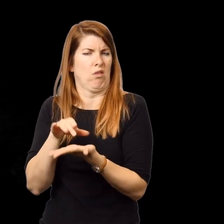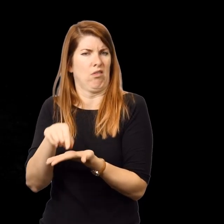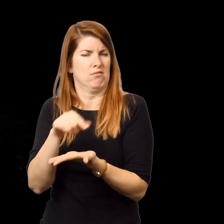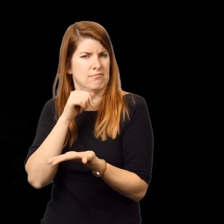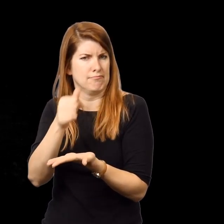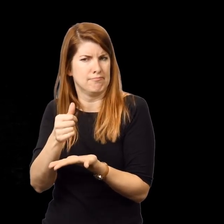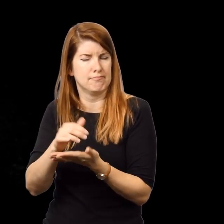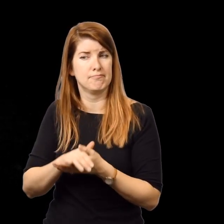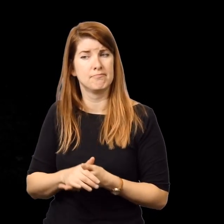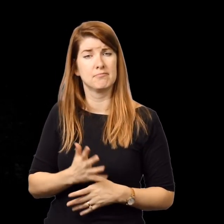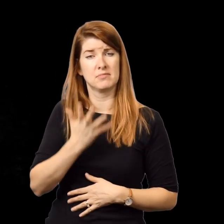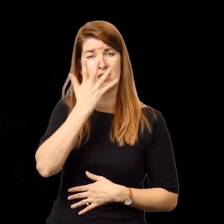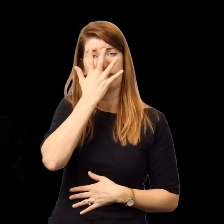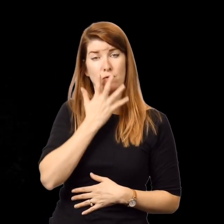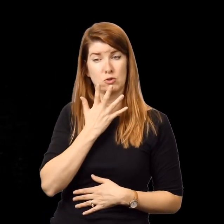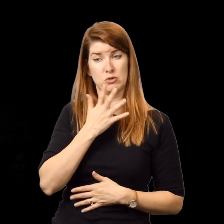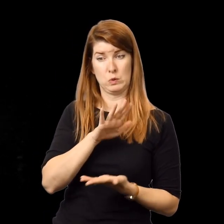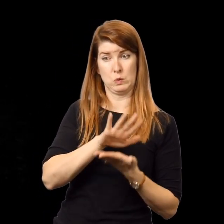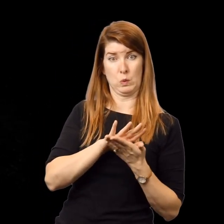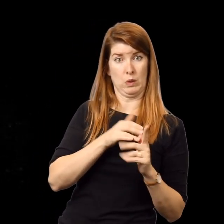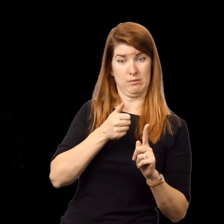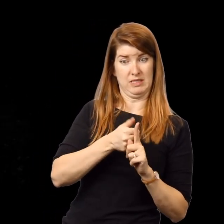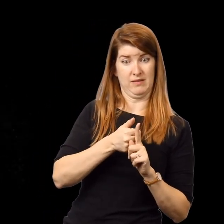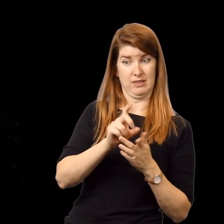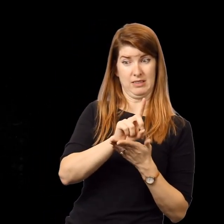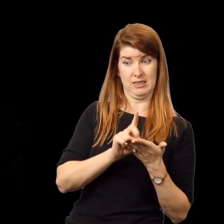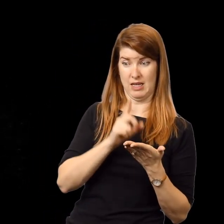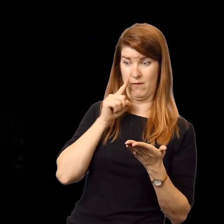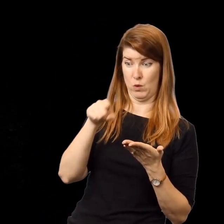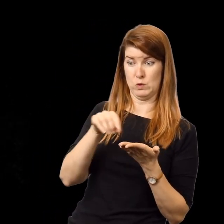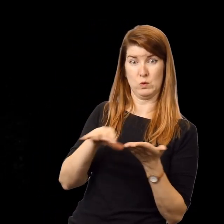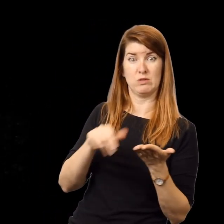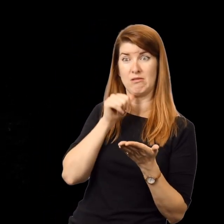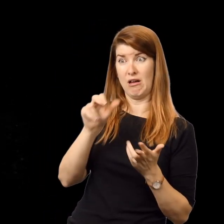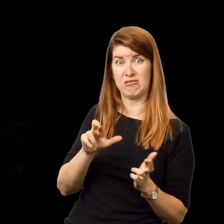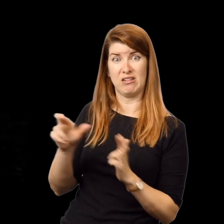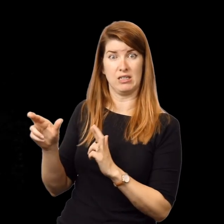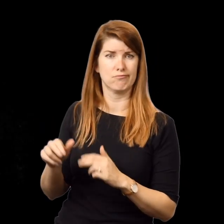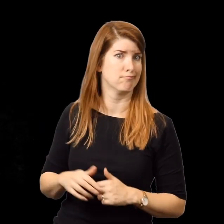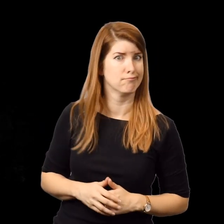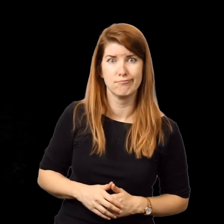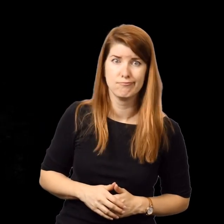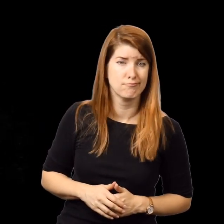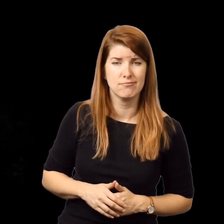and unfortunately schools aren't really designed for not school ready kids.